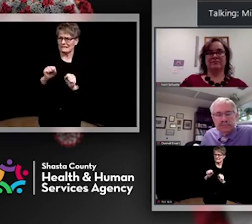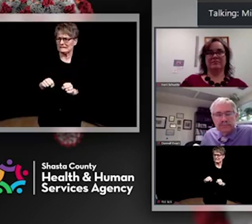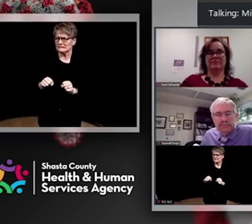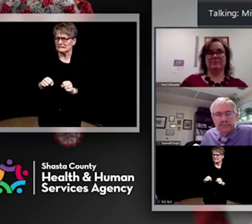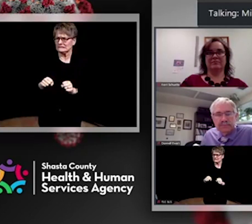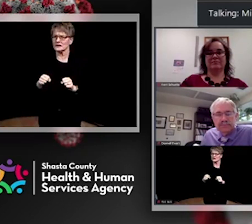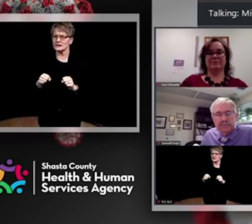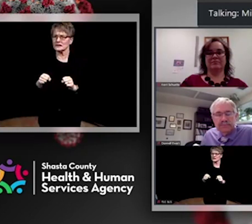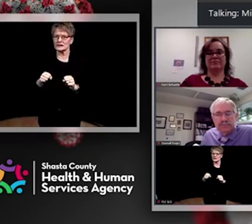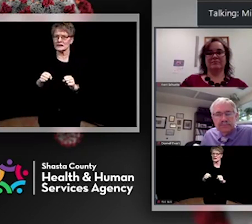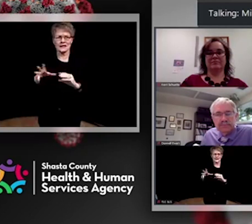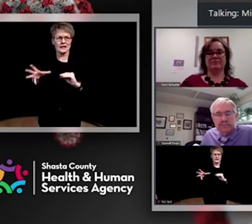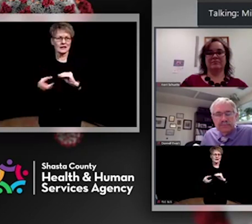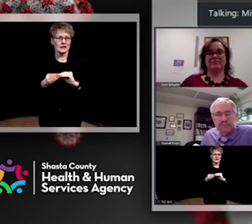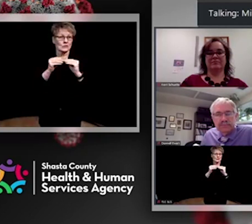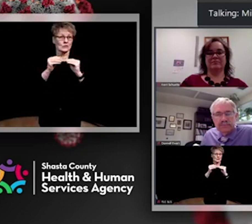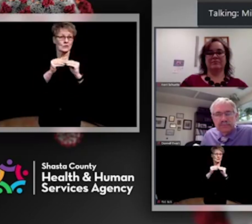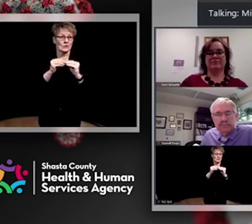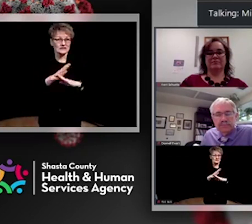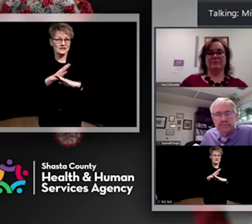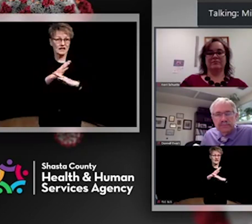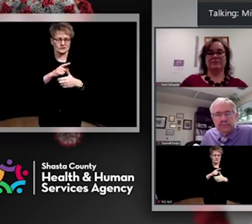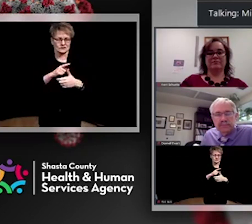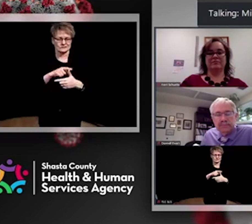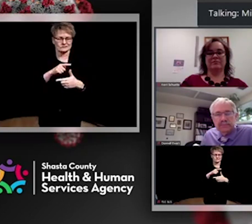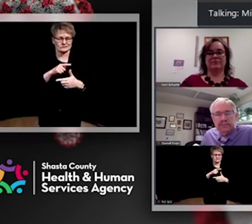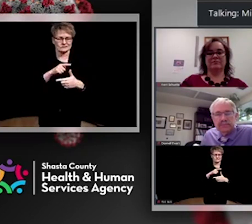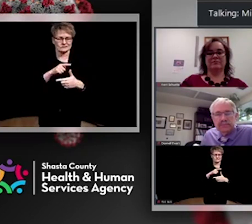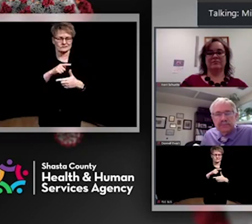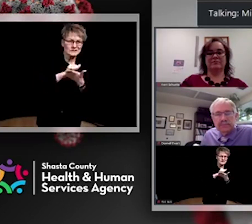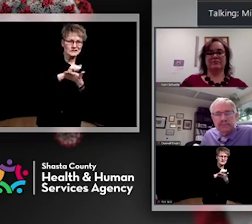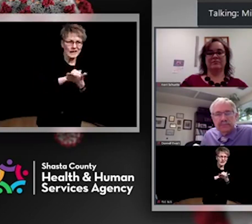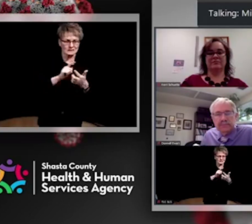the social distancing, what else, as a community, can we do to try to turn this around?